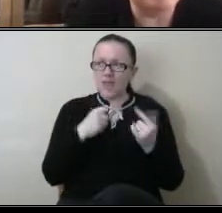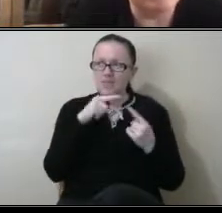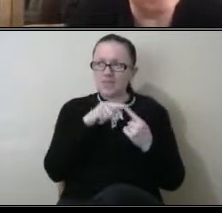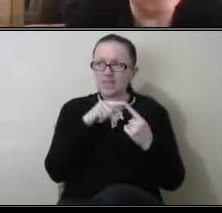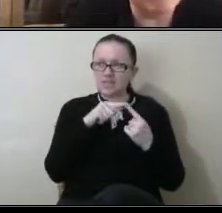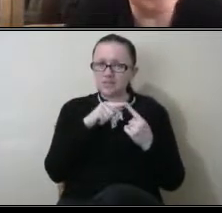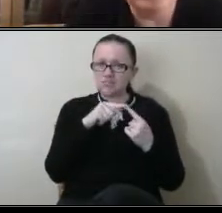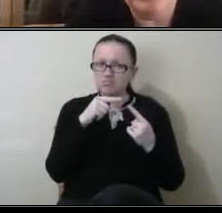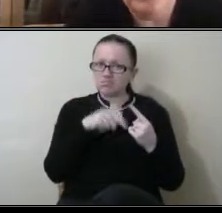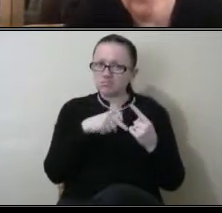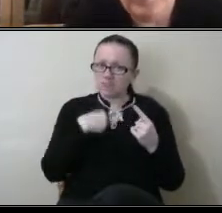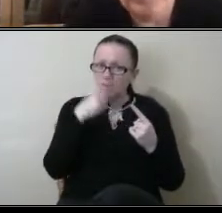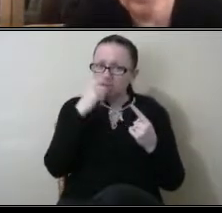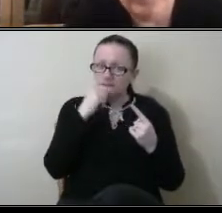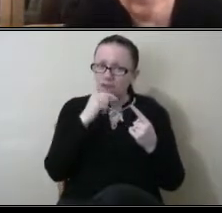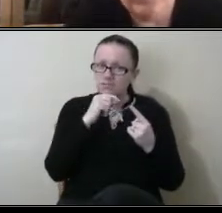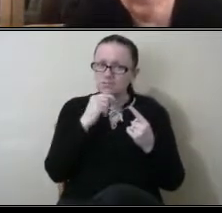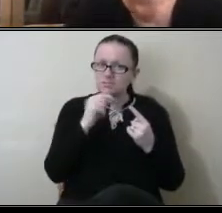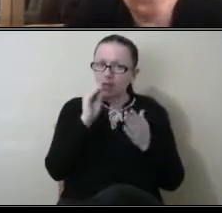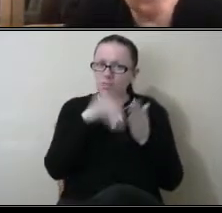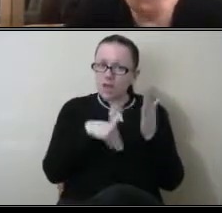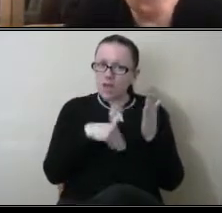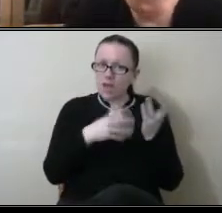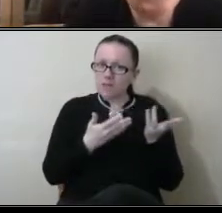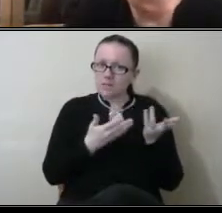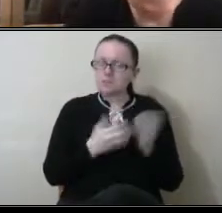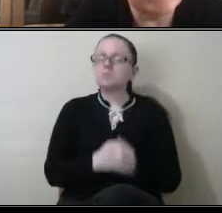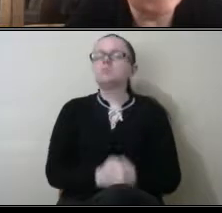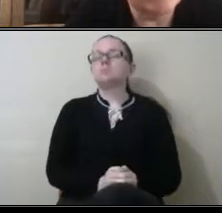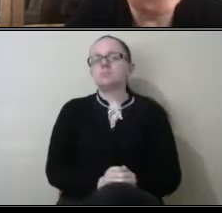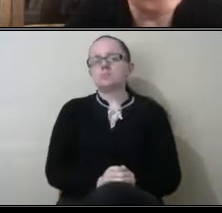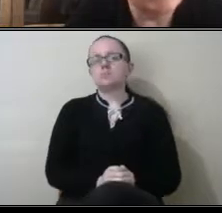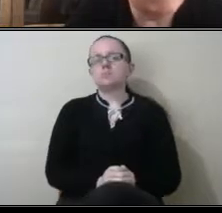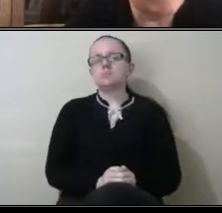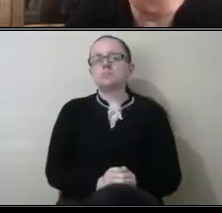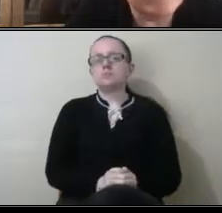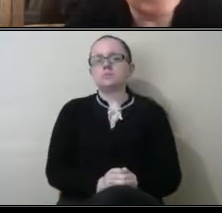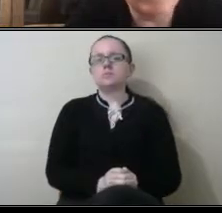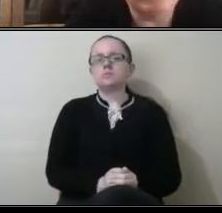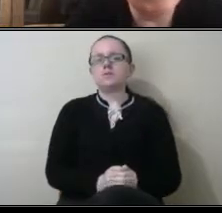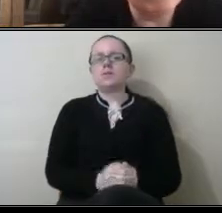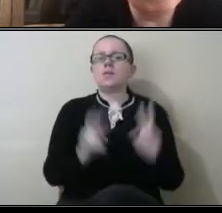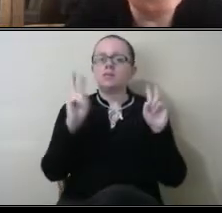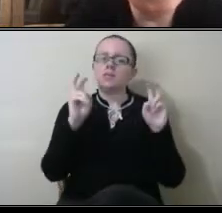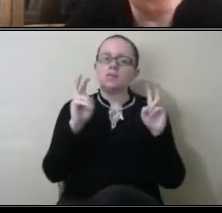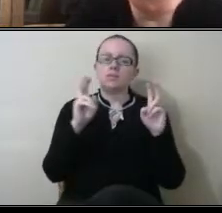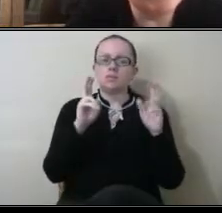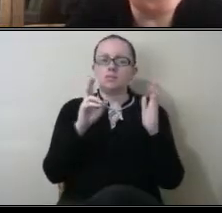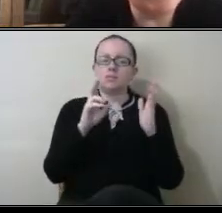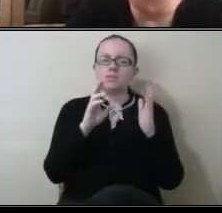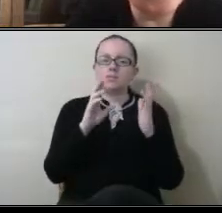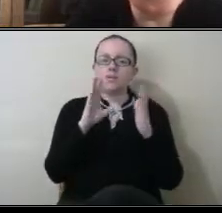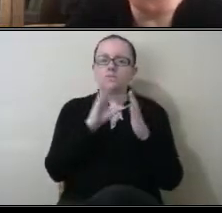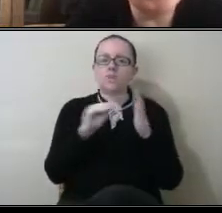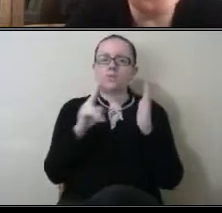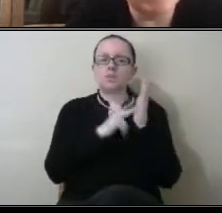am i eligible um we we're using the the definition of disability from the new south wales disability